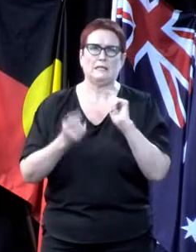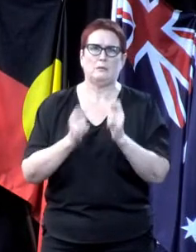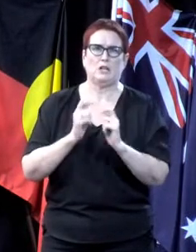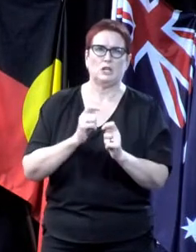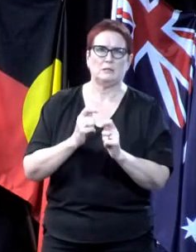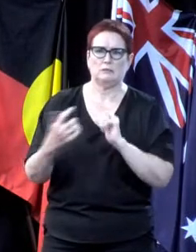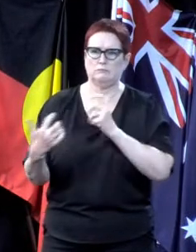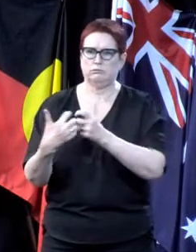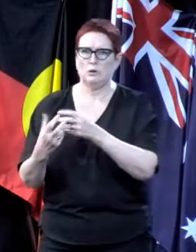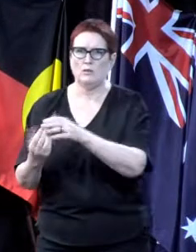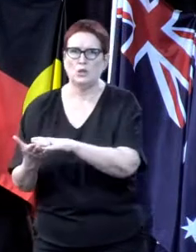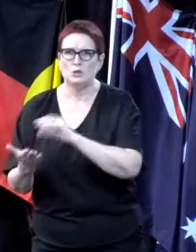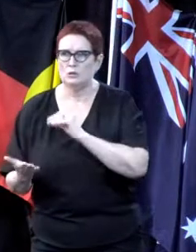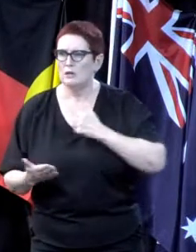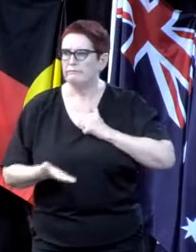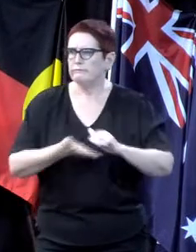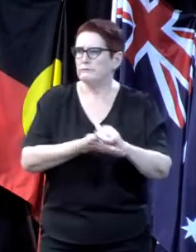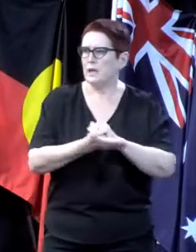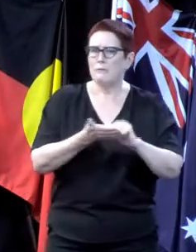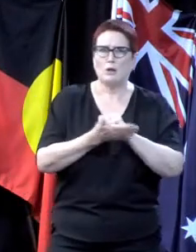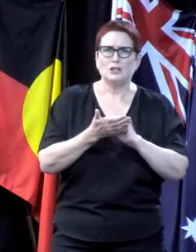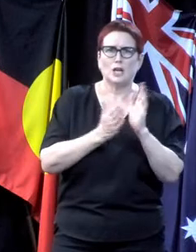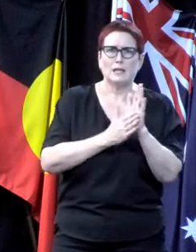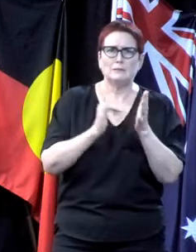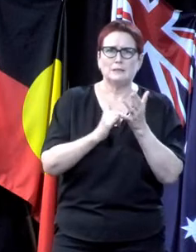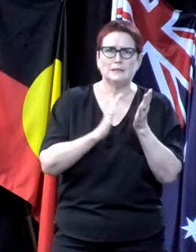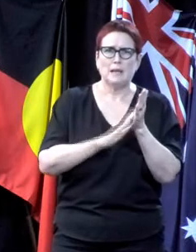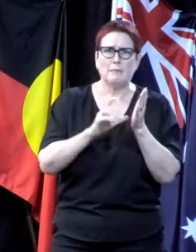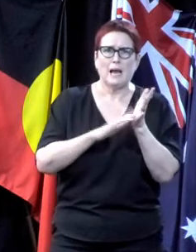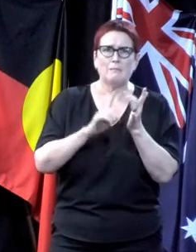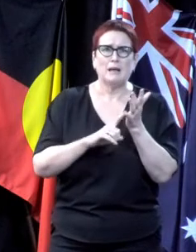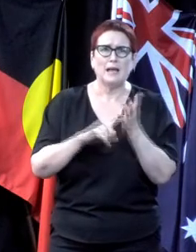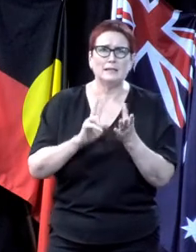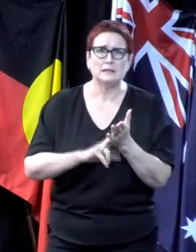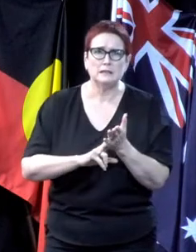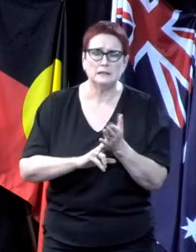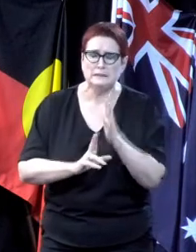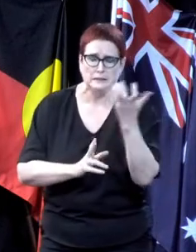I apologize, Ms. McMillan, for bringing up something different. But it just occurred to me when you were saying that